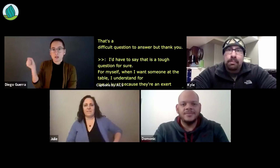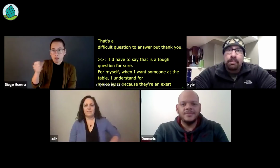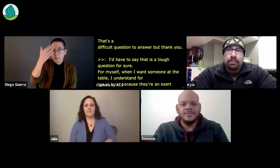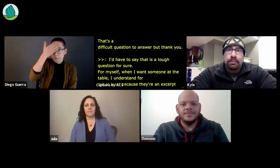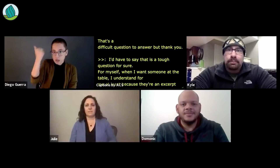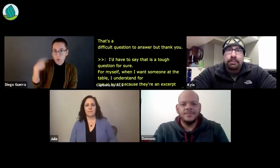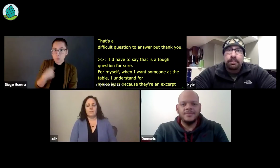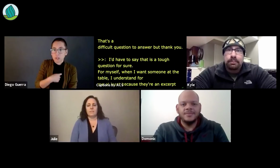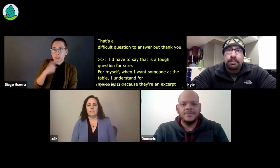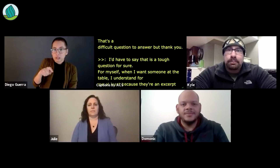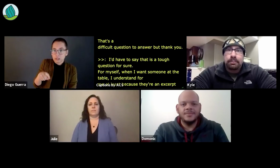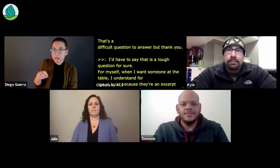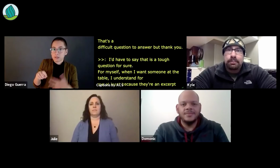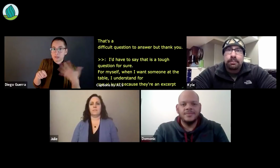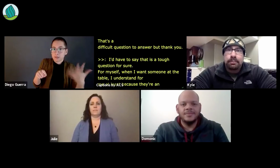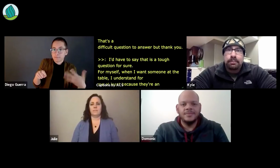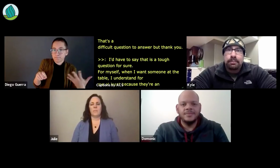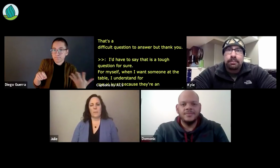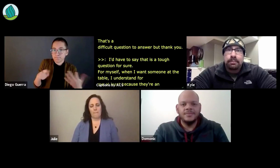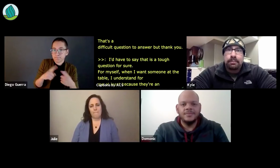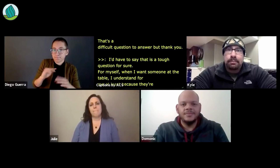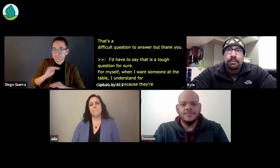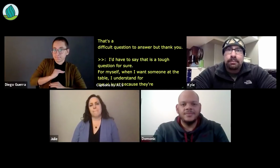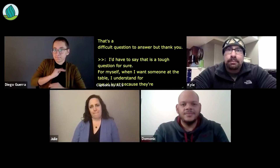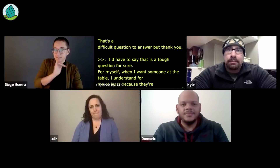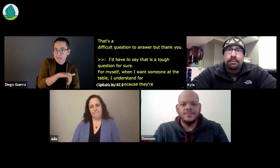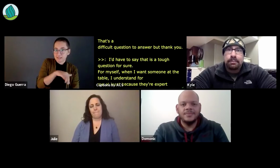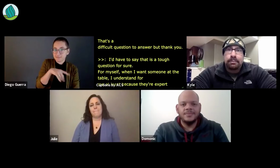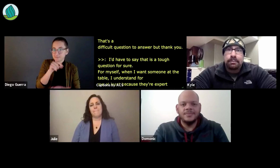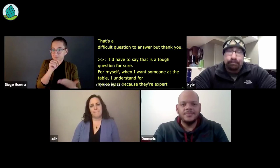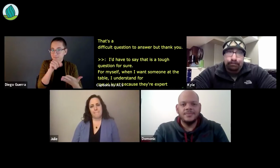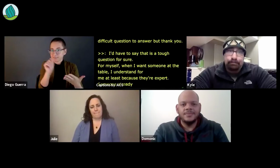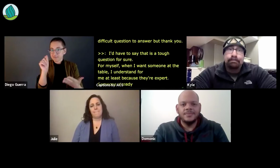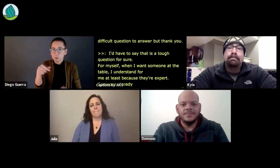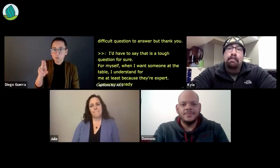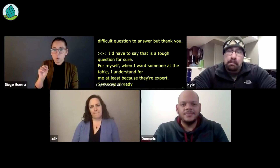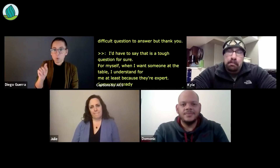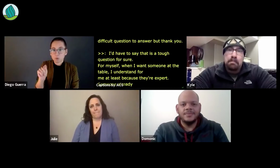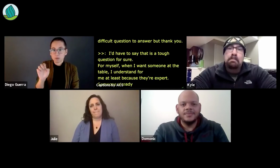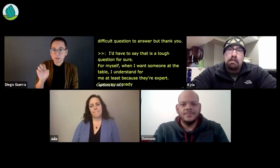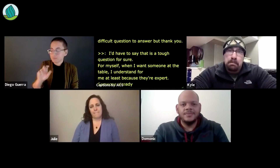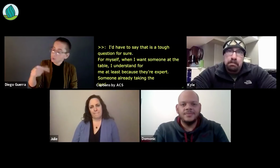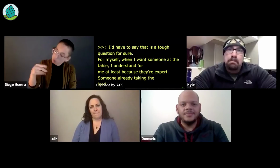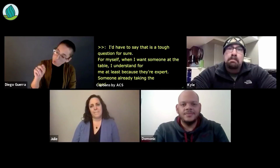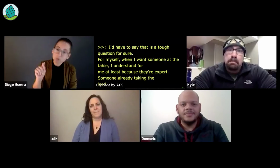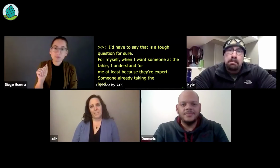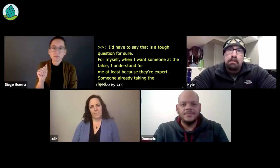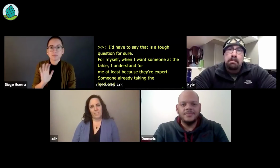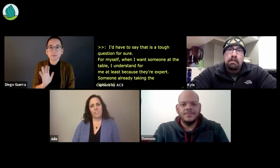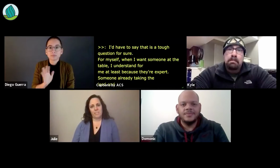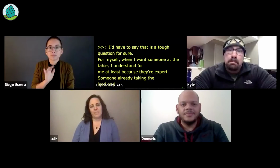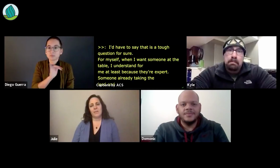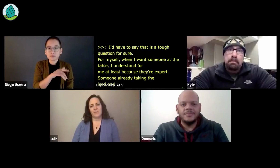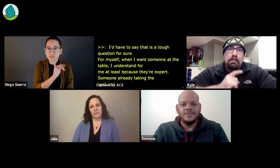And so sometimes it's done because there's a need to check off a quota, and that's